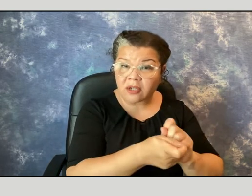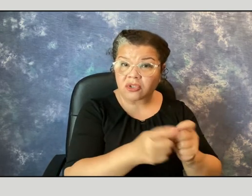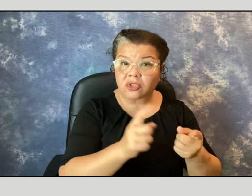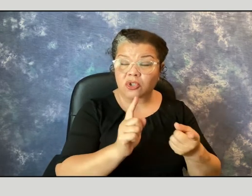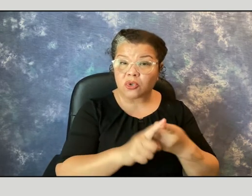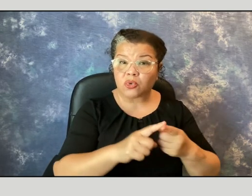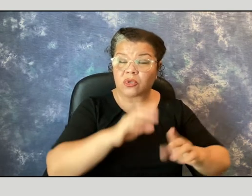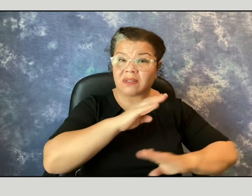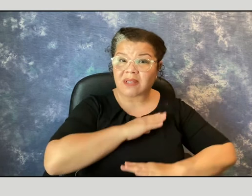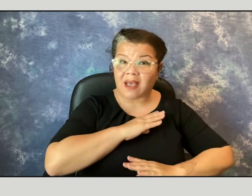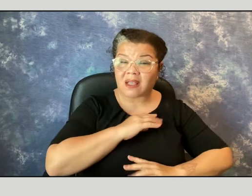Yeah, that's my...